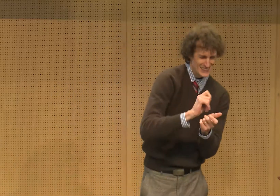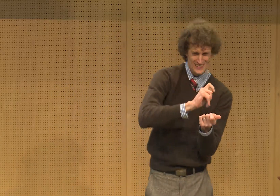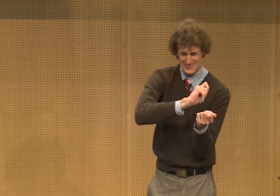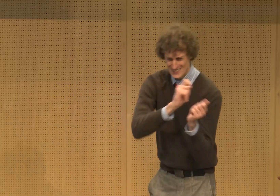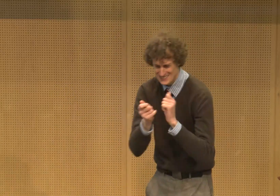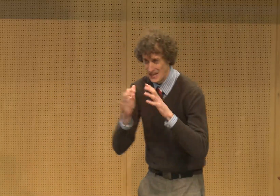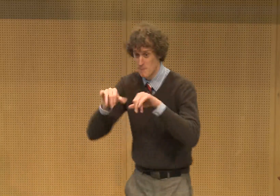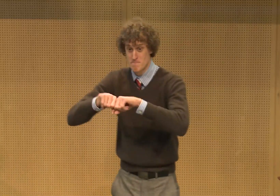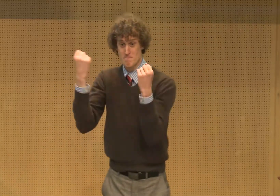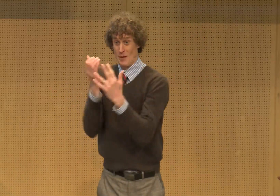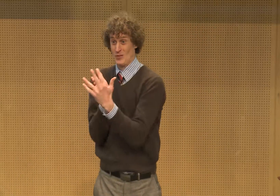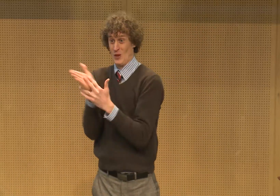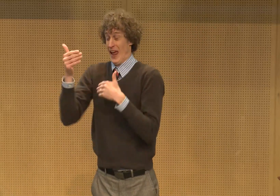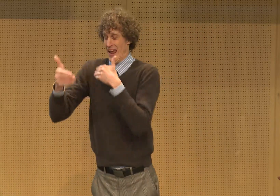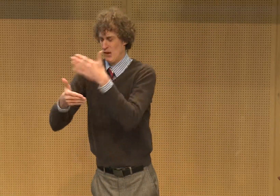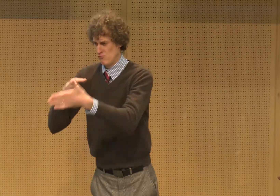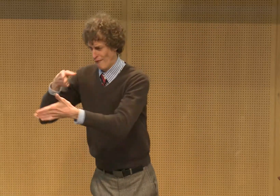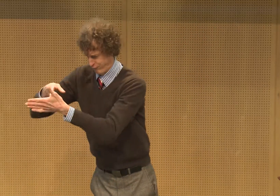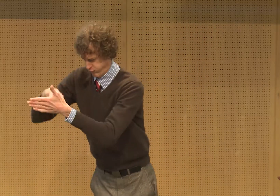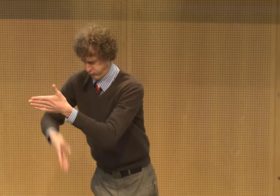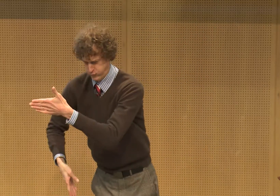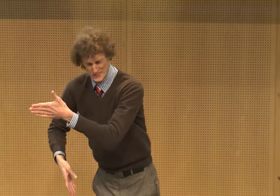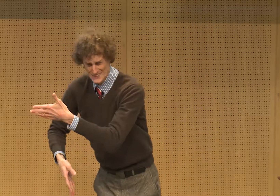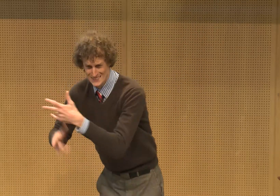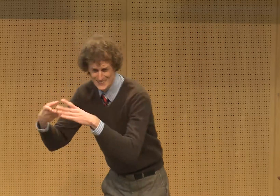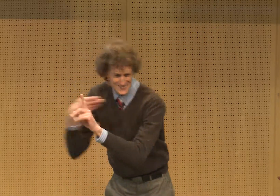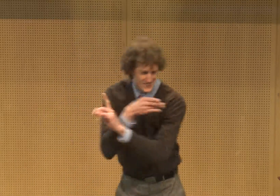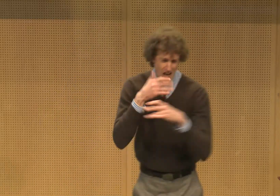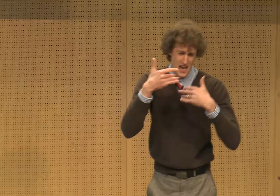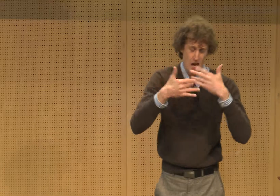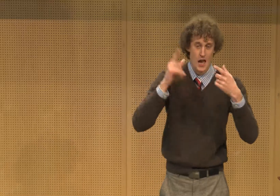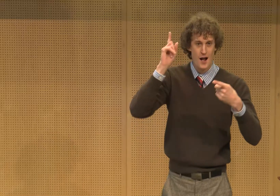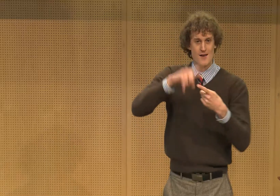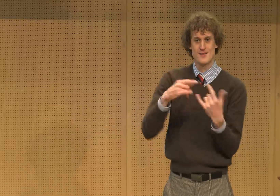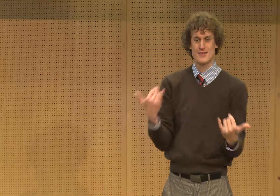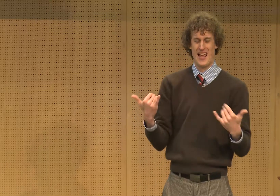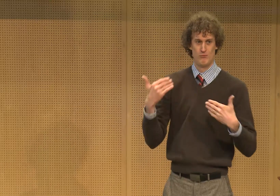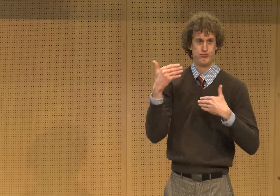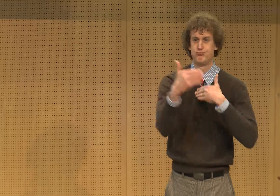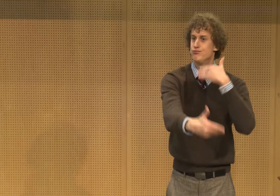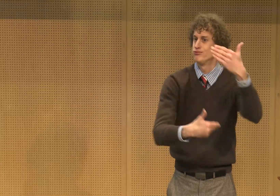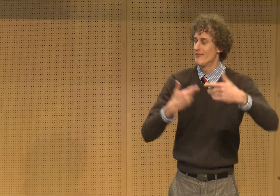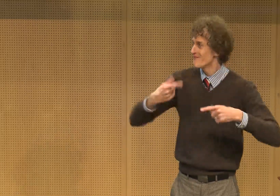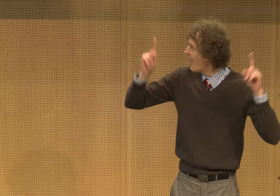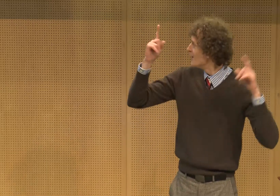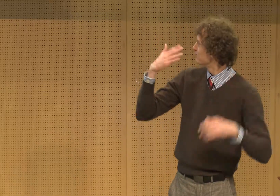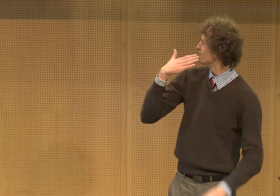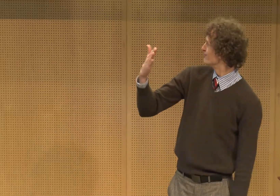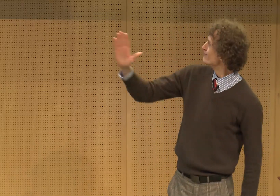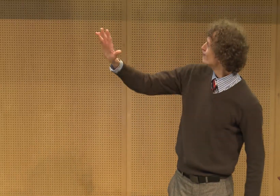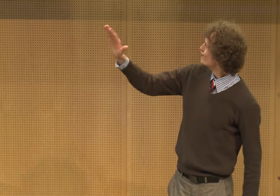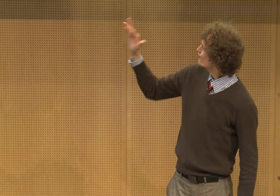the idea of making this technology work, but they were not able to have a breakthrough that allowed for them to proceed,